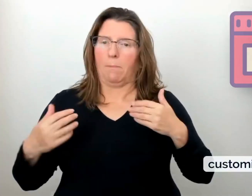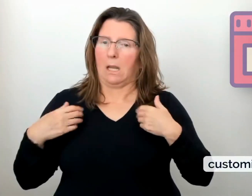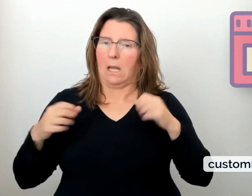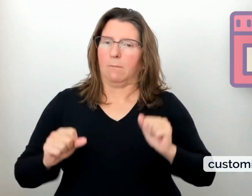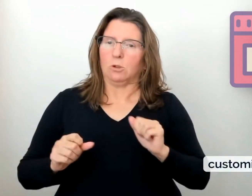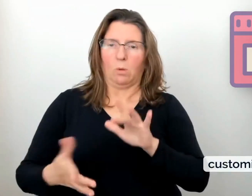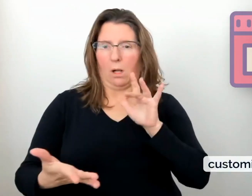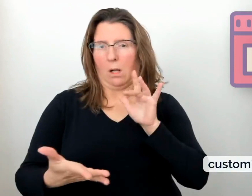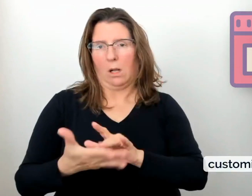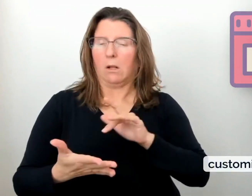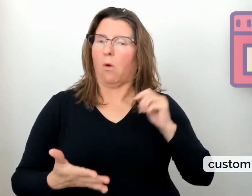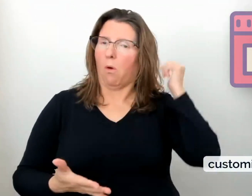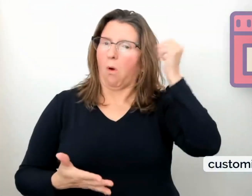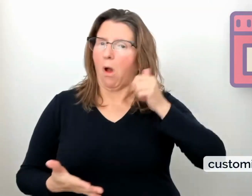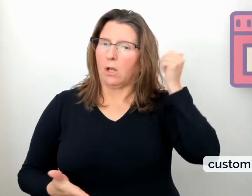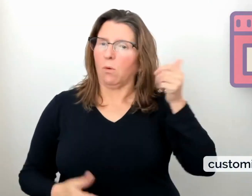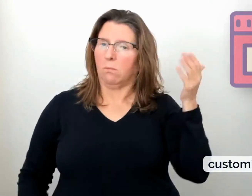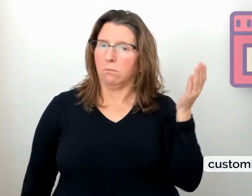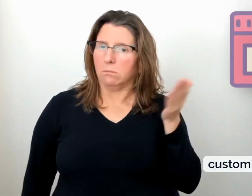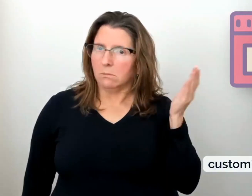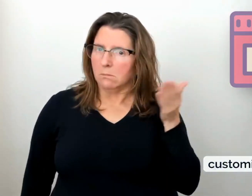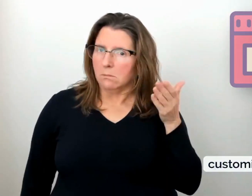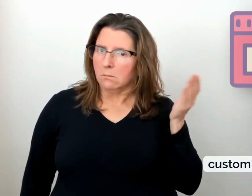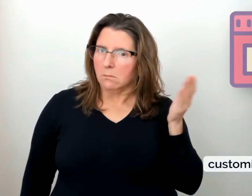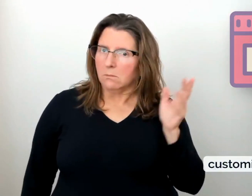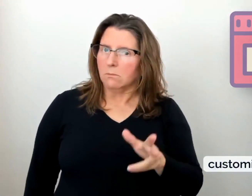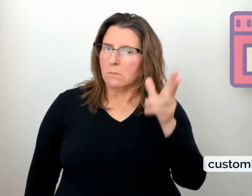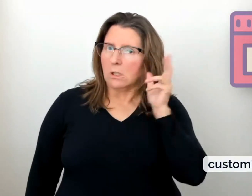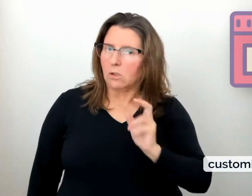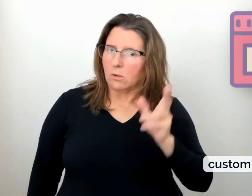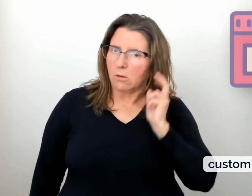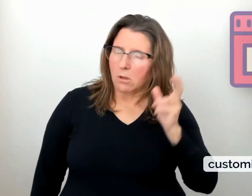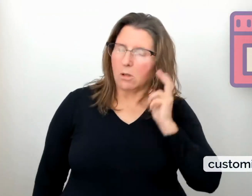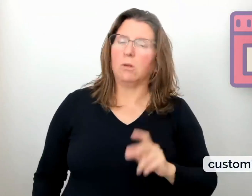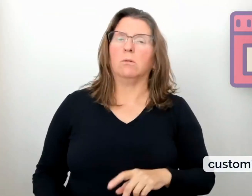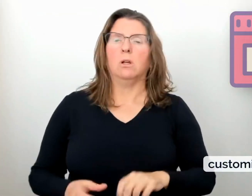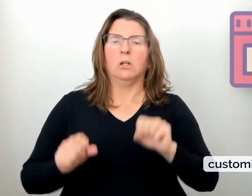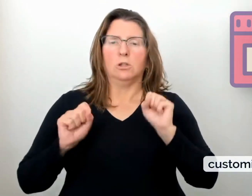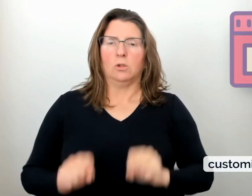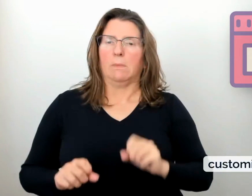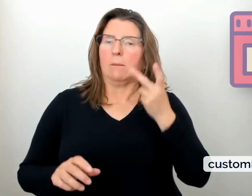They should be able to turn on narration.